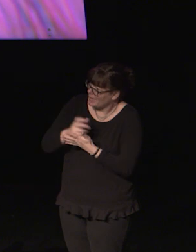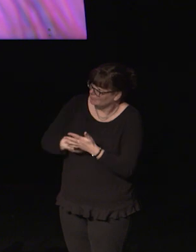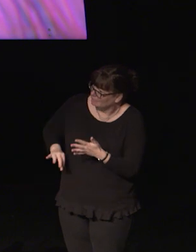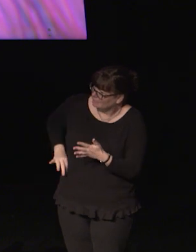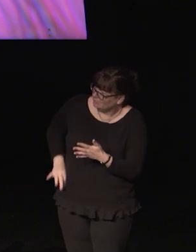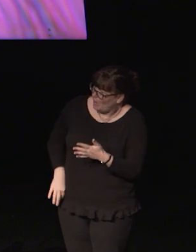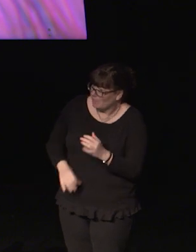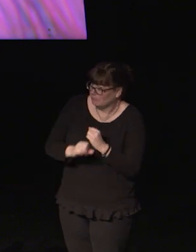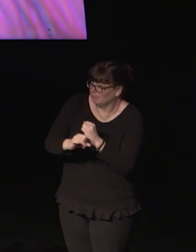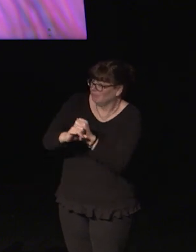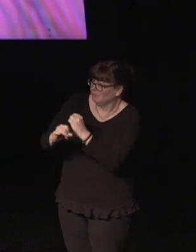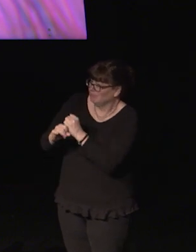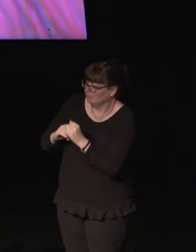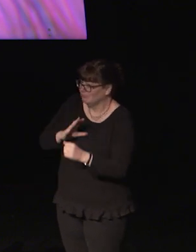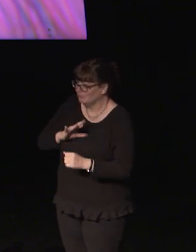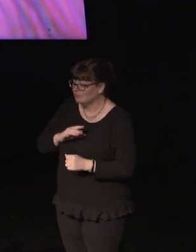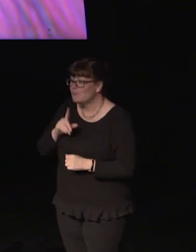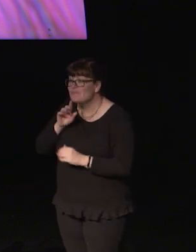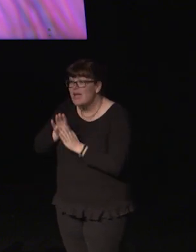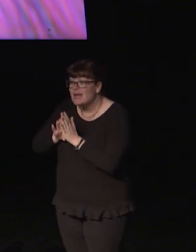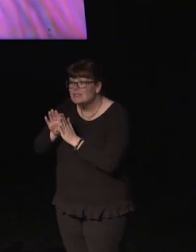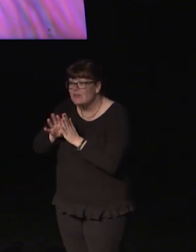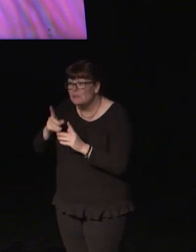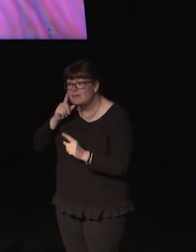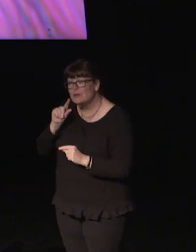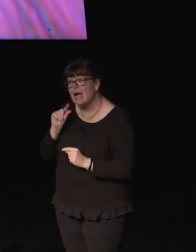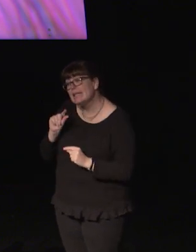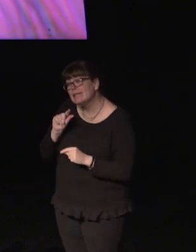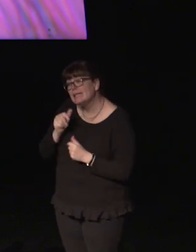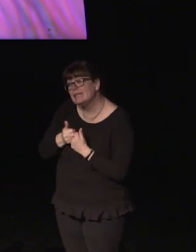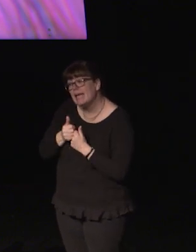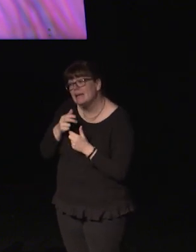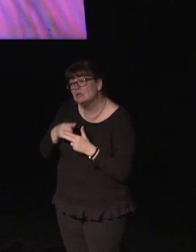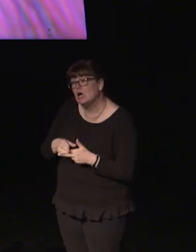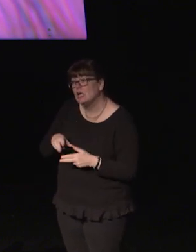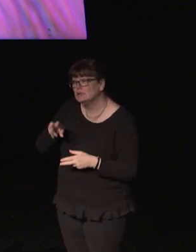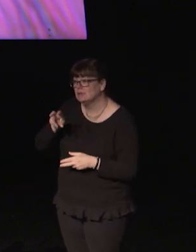A developer for a little game called Eagle Island, it's not out yet,